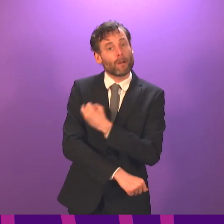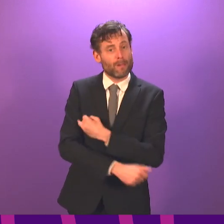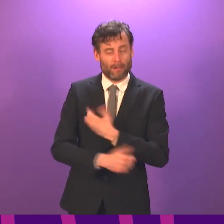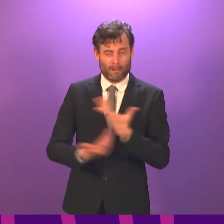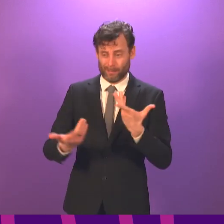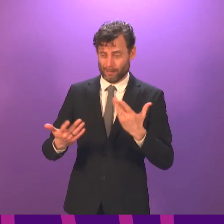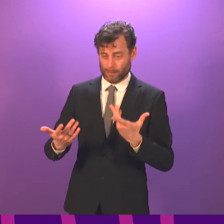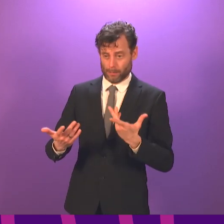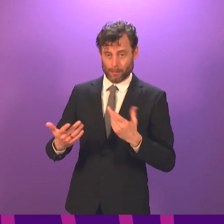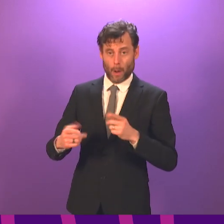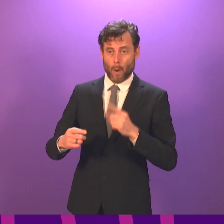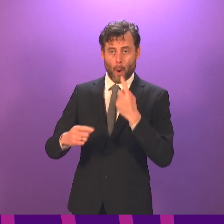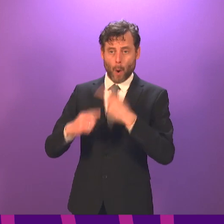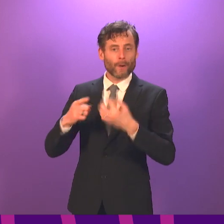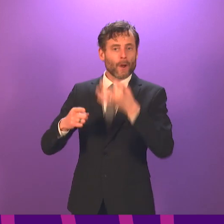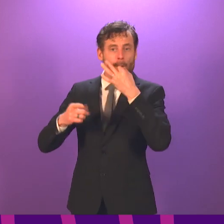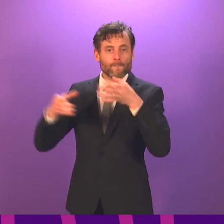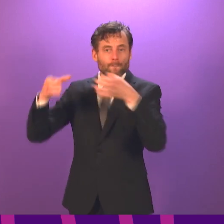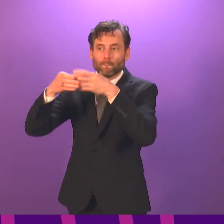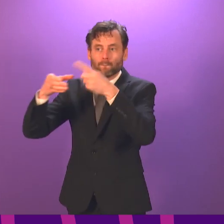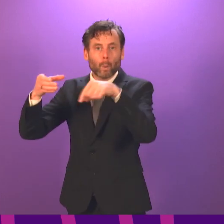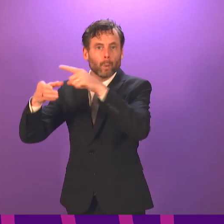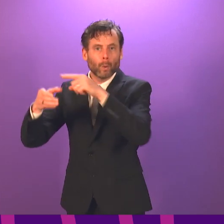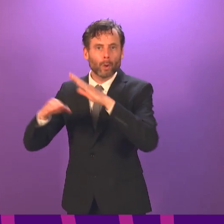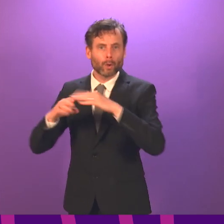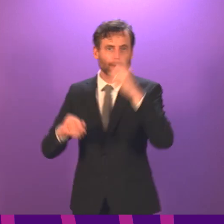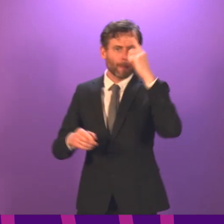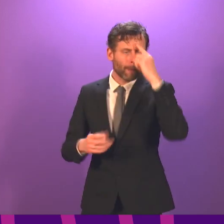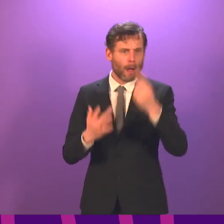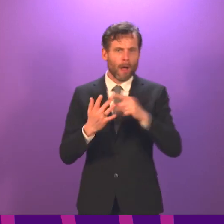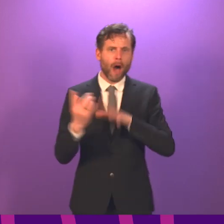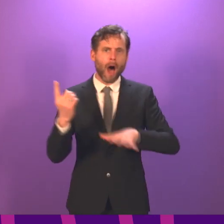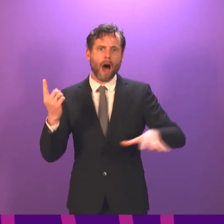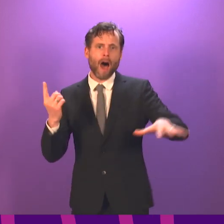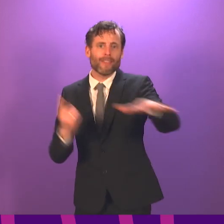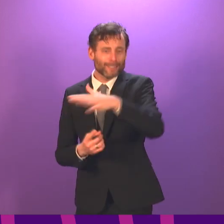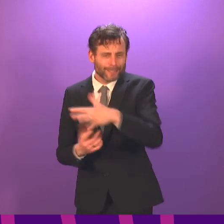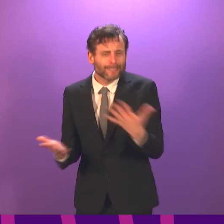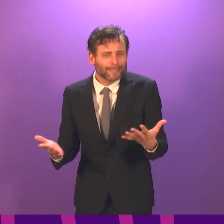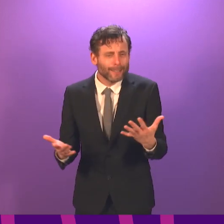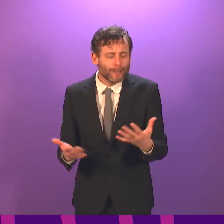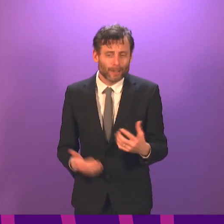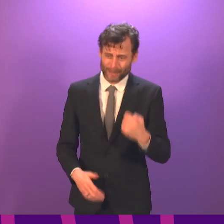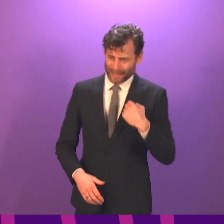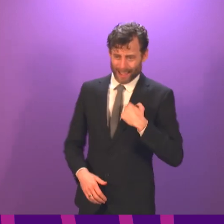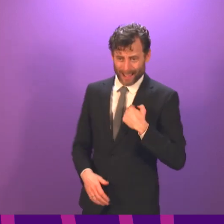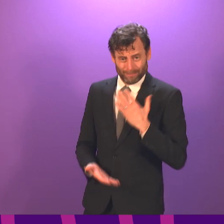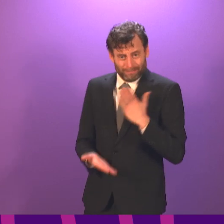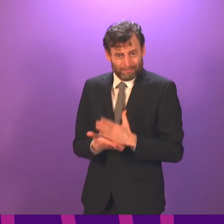they are putting in harm’s way the child who is in their care. Will the First Minister say a little more about how vulnerability and risk are being